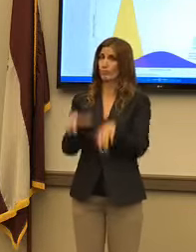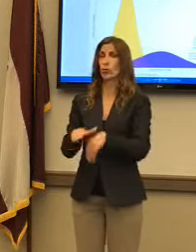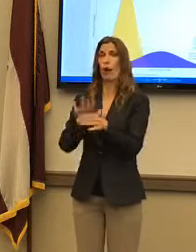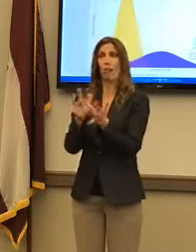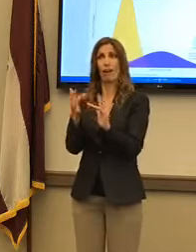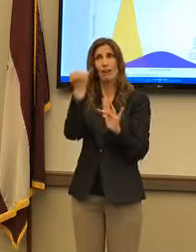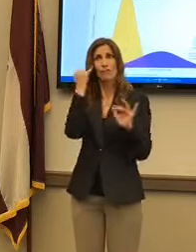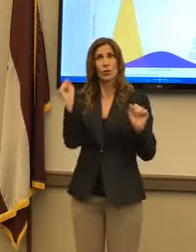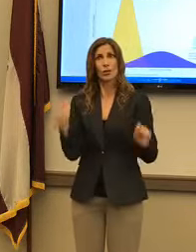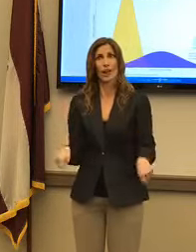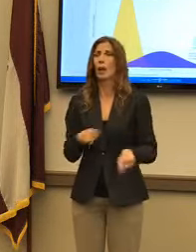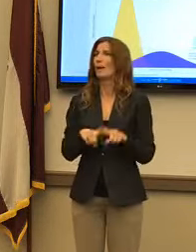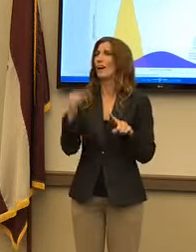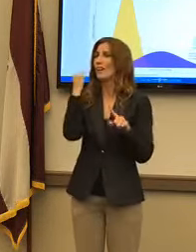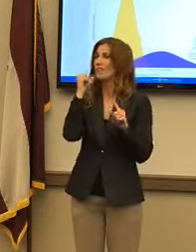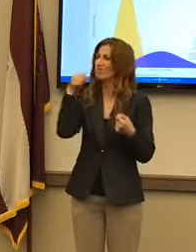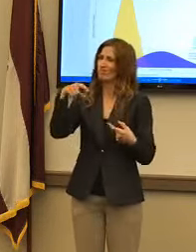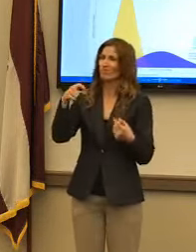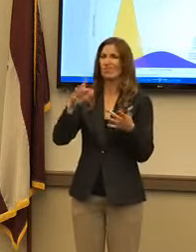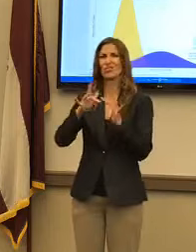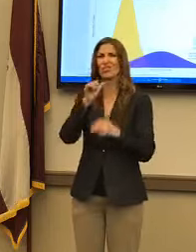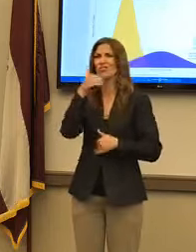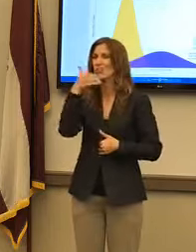you're able but if you don't have good internet or an email address you're